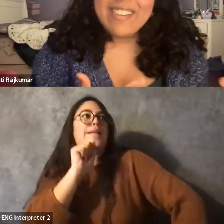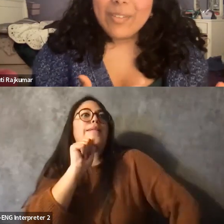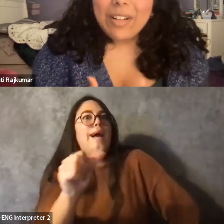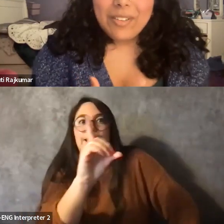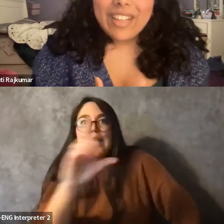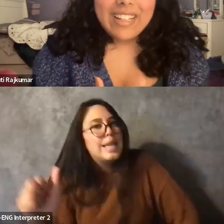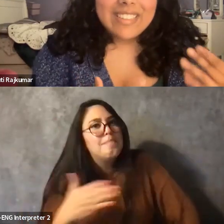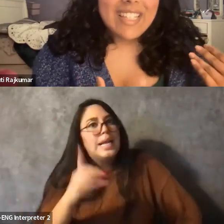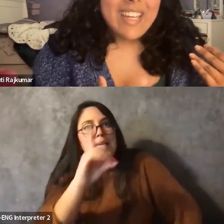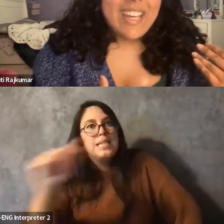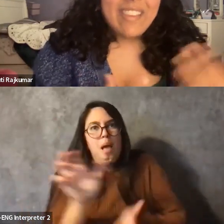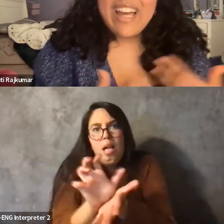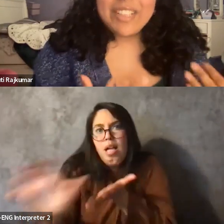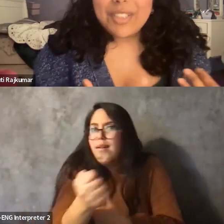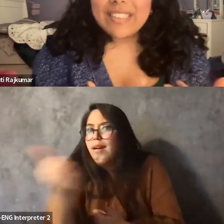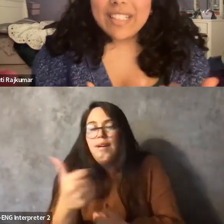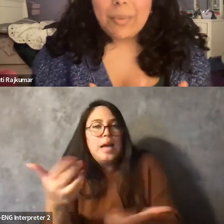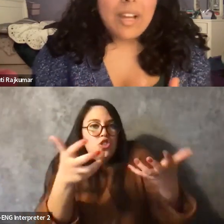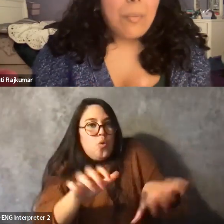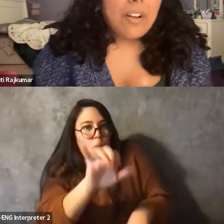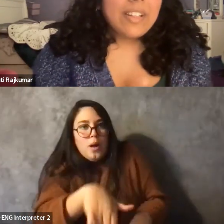in these medical settings had they actually centered what I wanted.